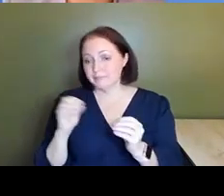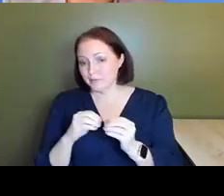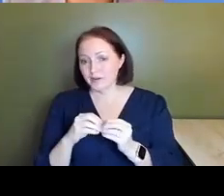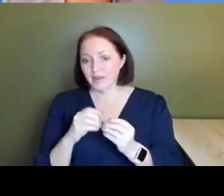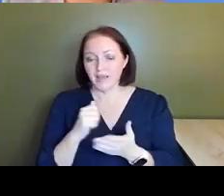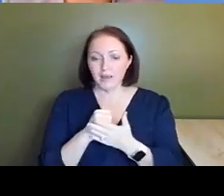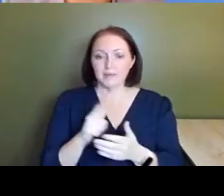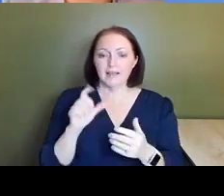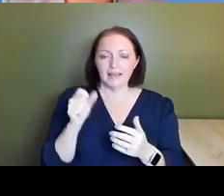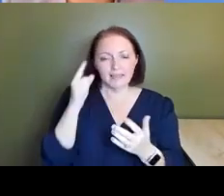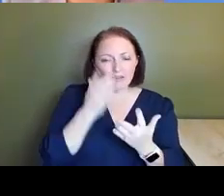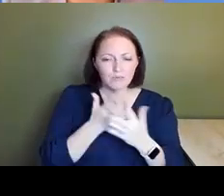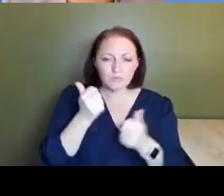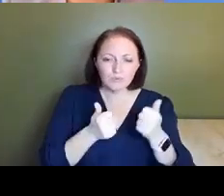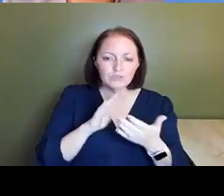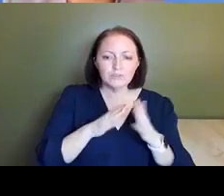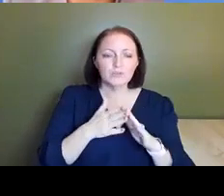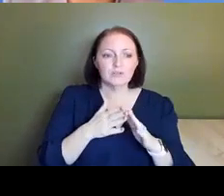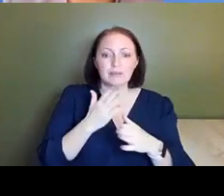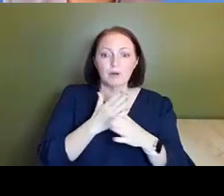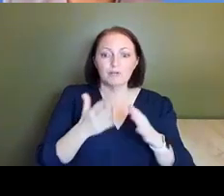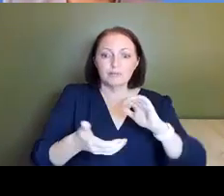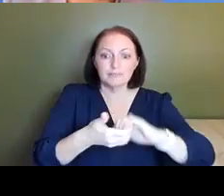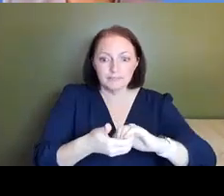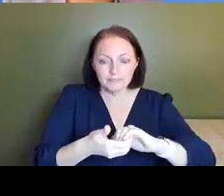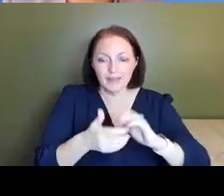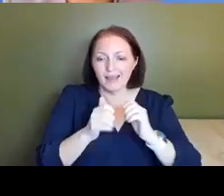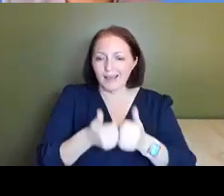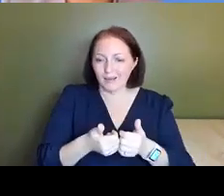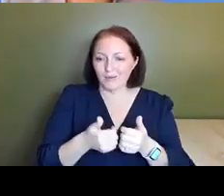think through which community partners to engage and how. Based on the unique needs